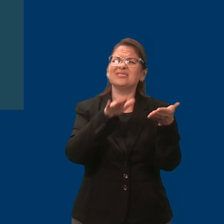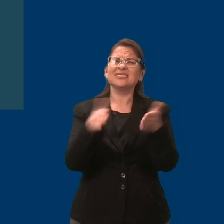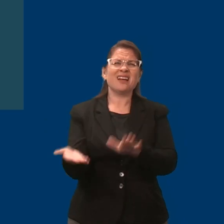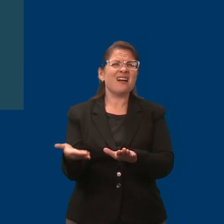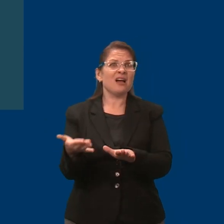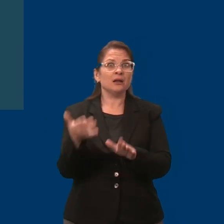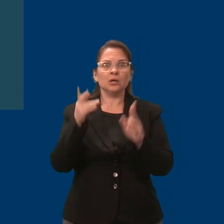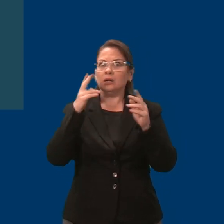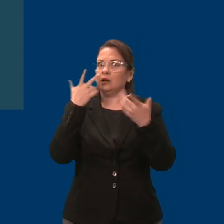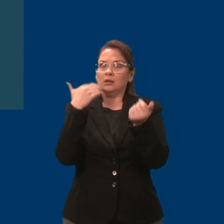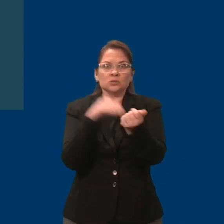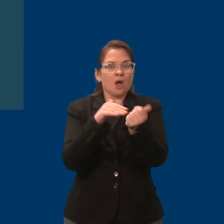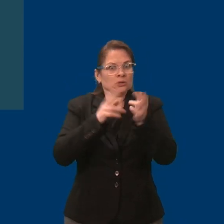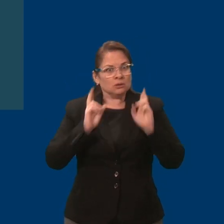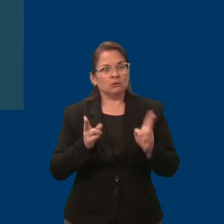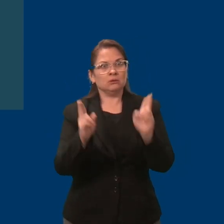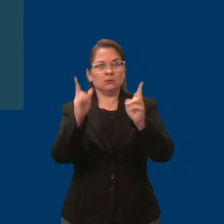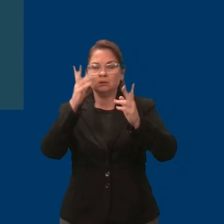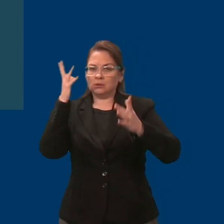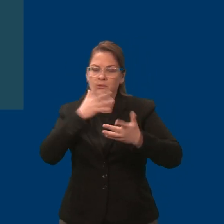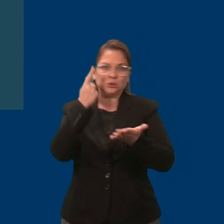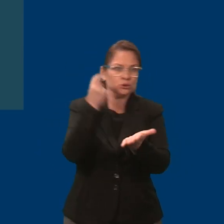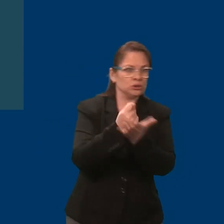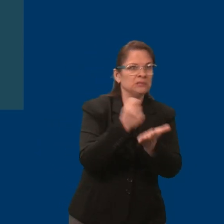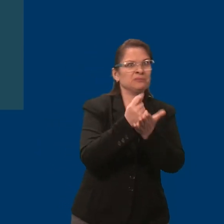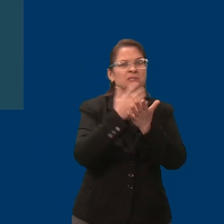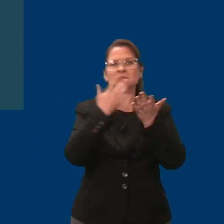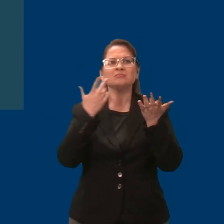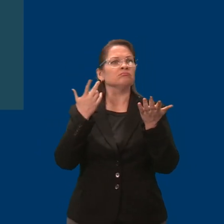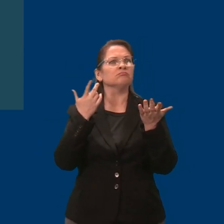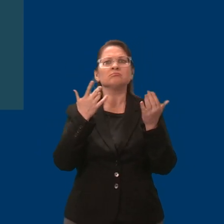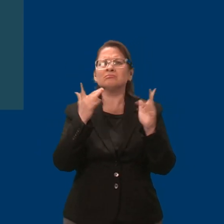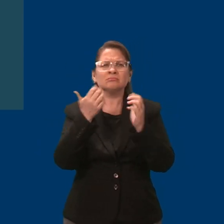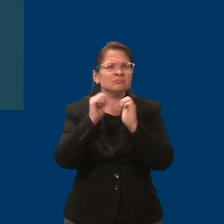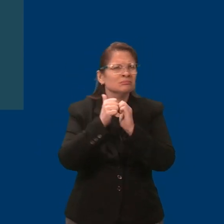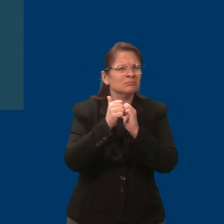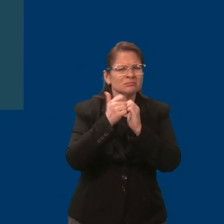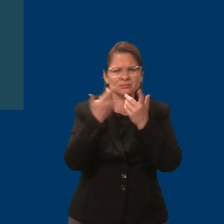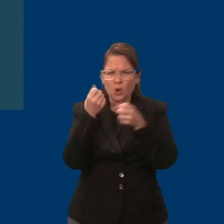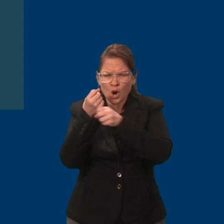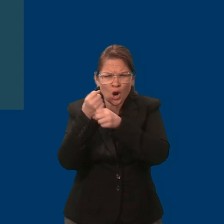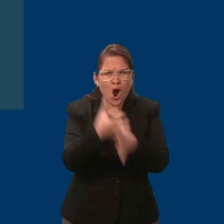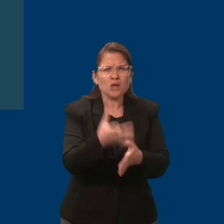but still were unsure what was causing this. They did blood work on me and my husband, which we also